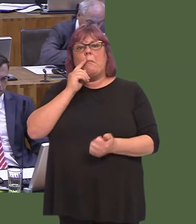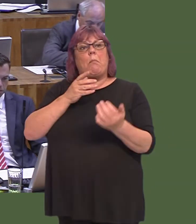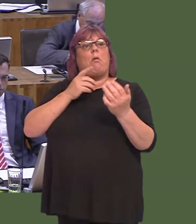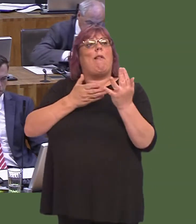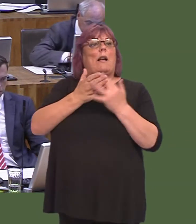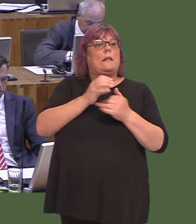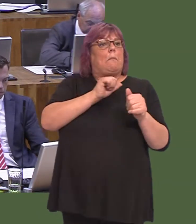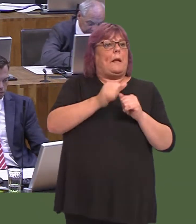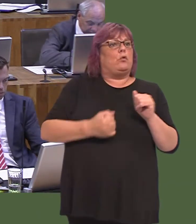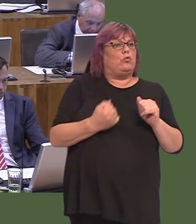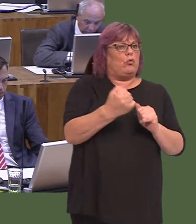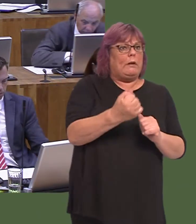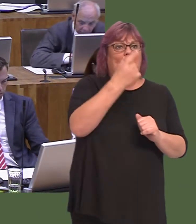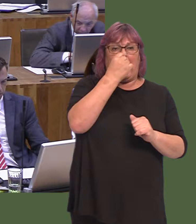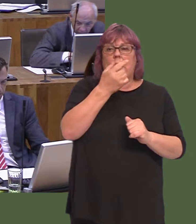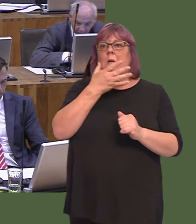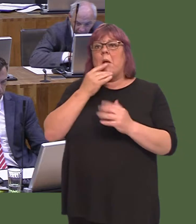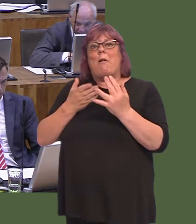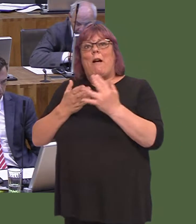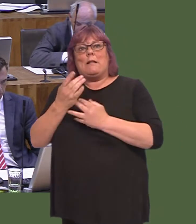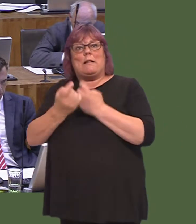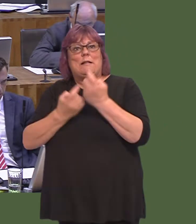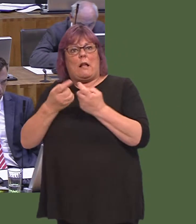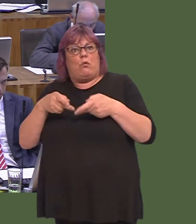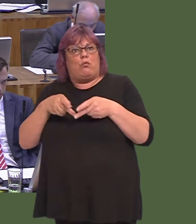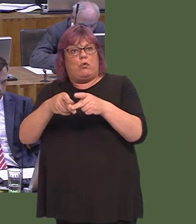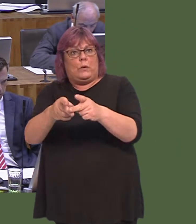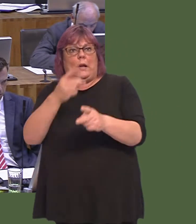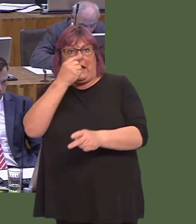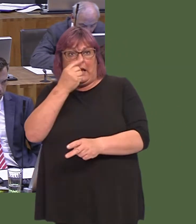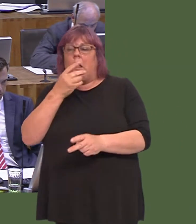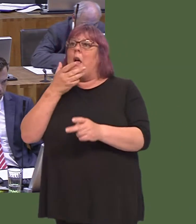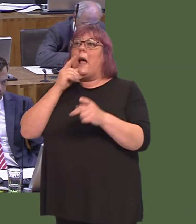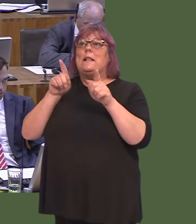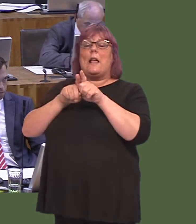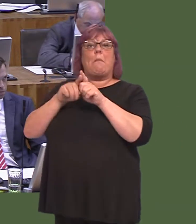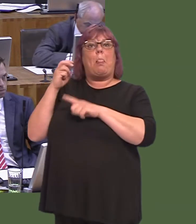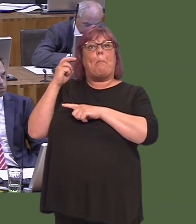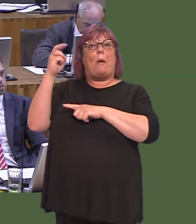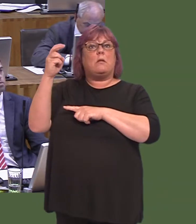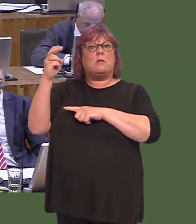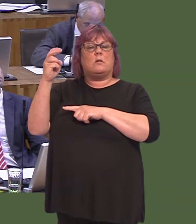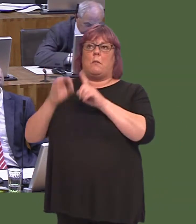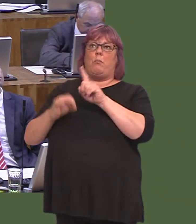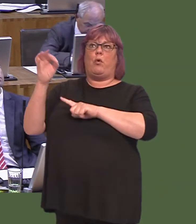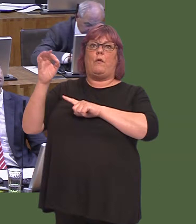routes that they deserve. People will see, as we've taken powers now over buses, an integrated bus and train and